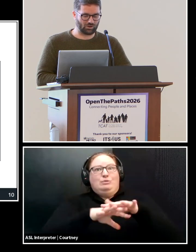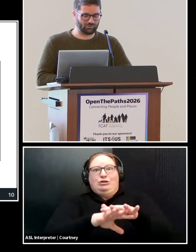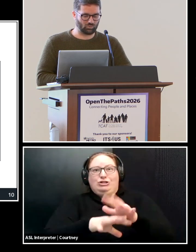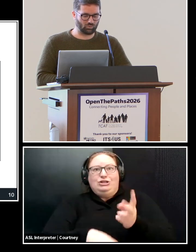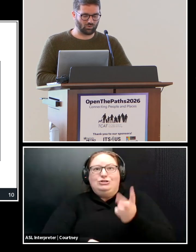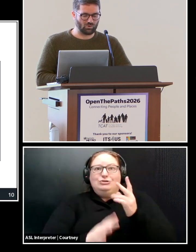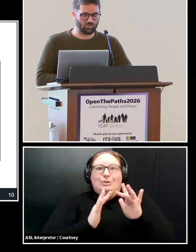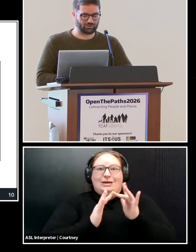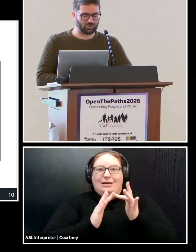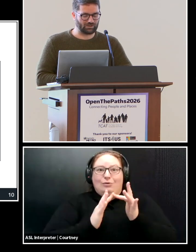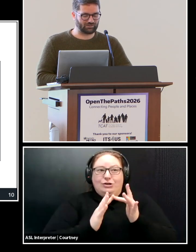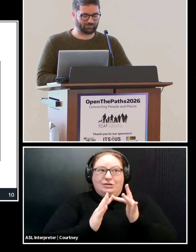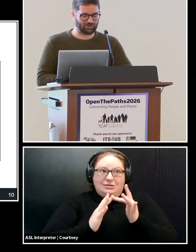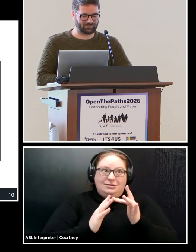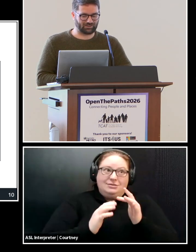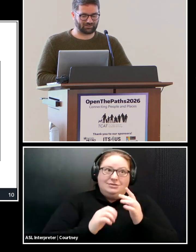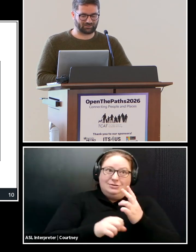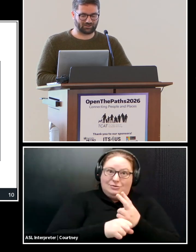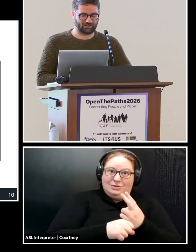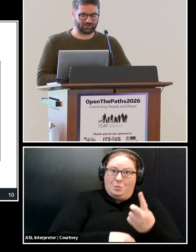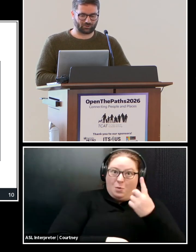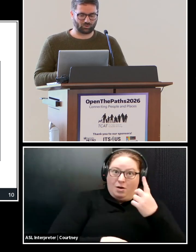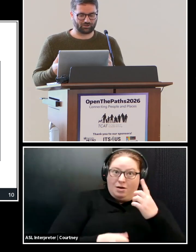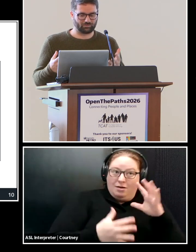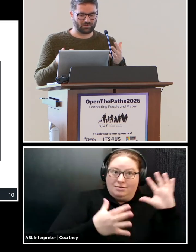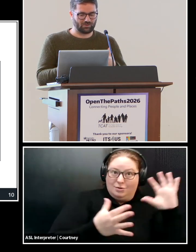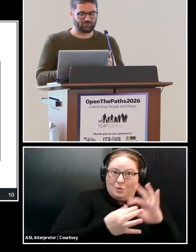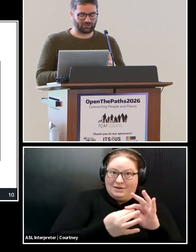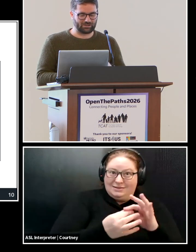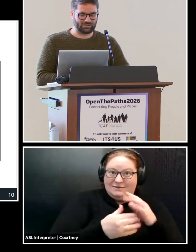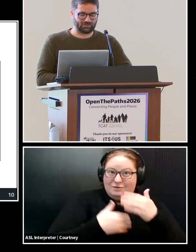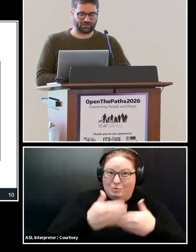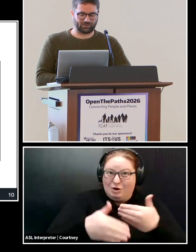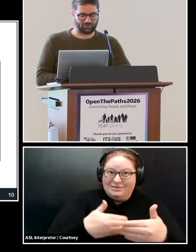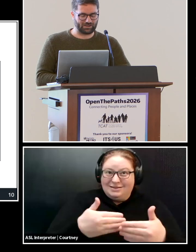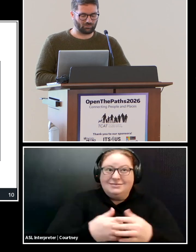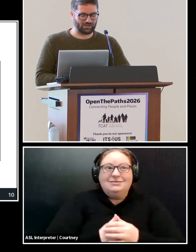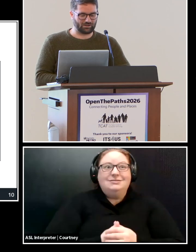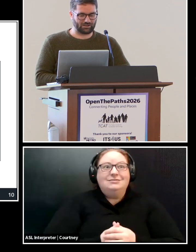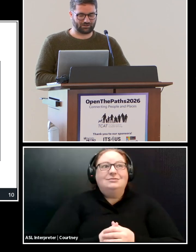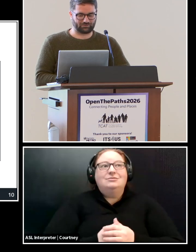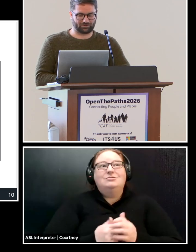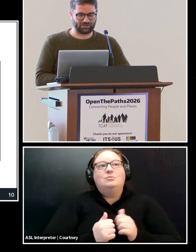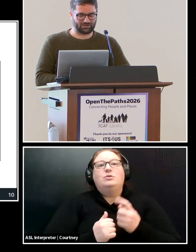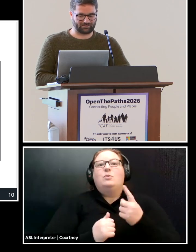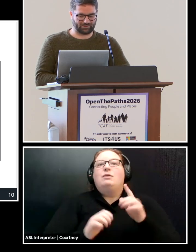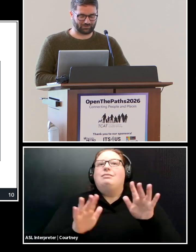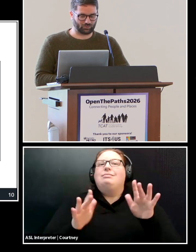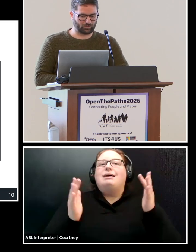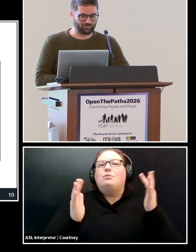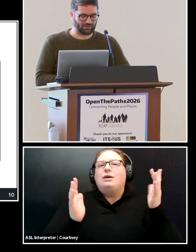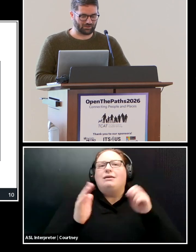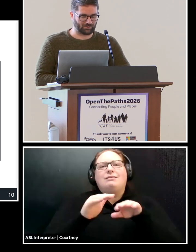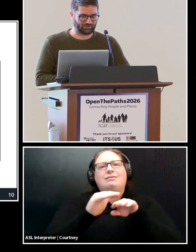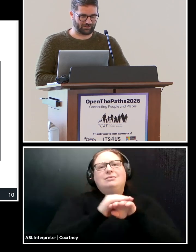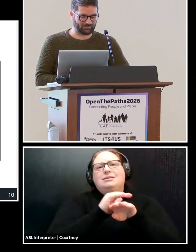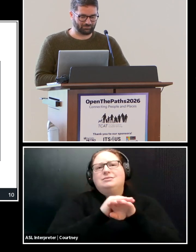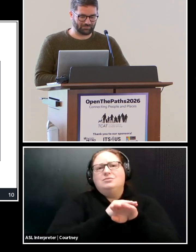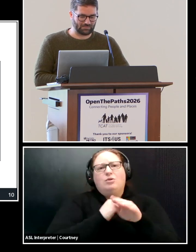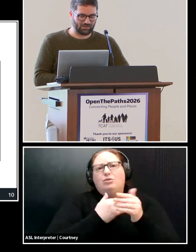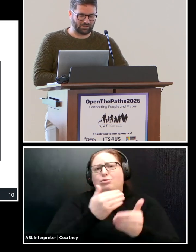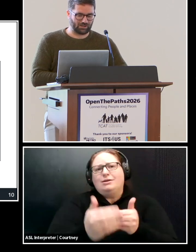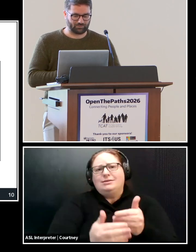one one cohesive process uh under one very uh lightweight and very accessible uh process. Um,